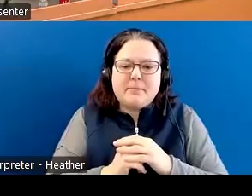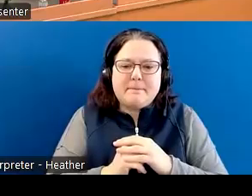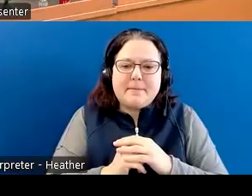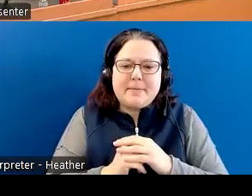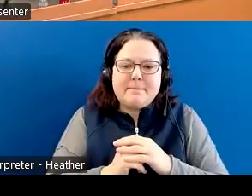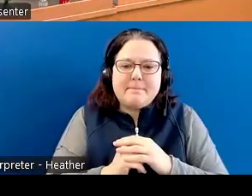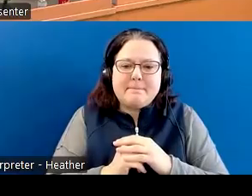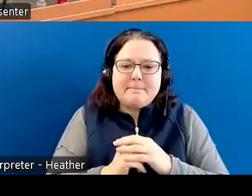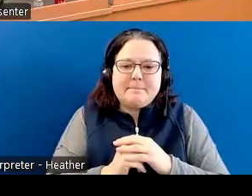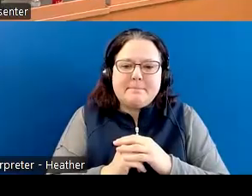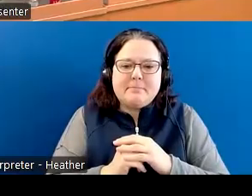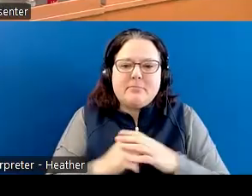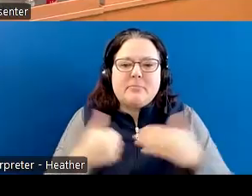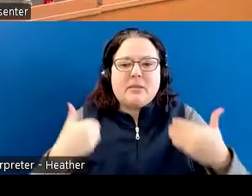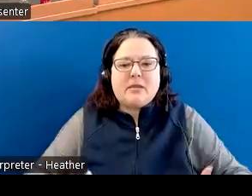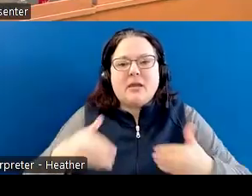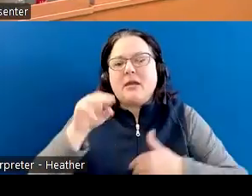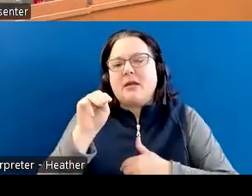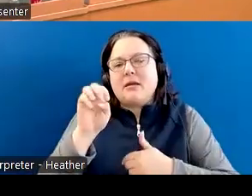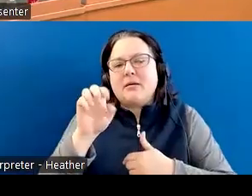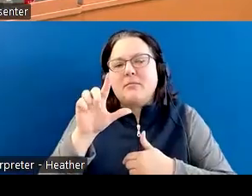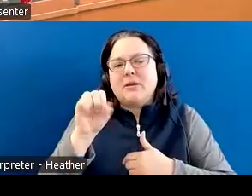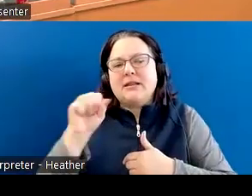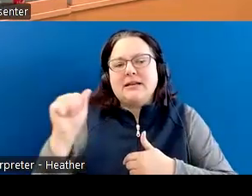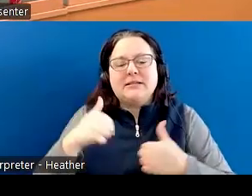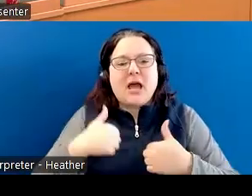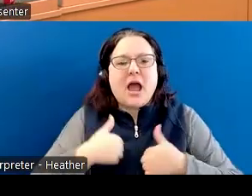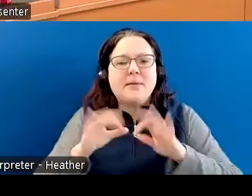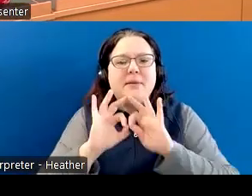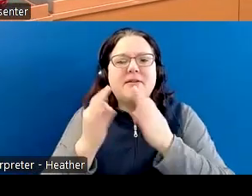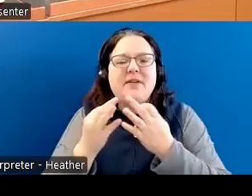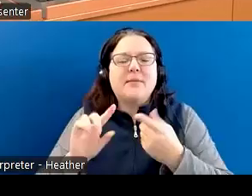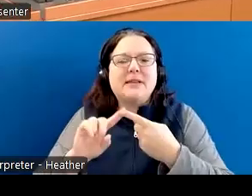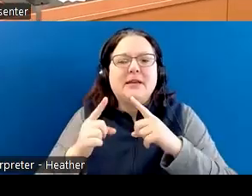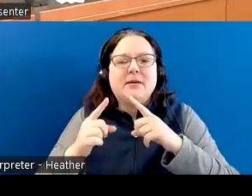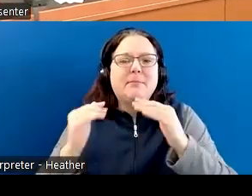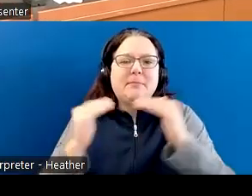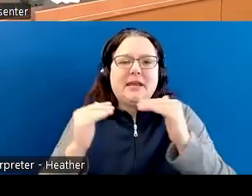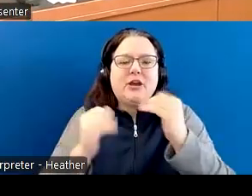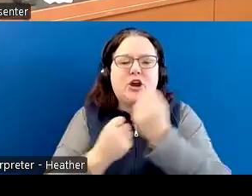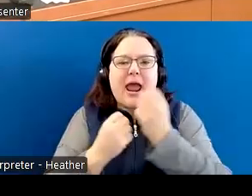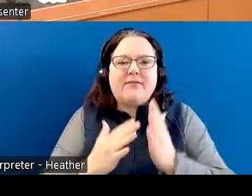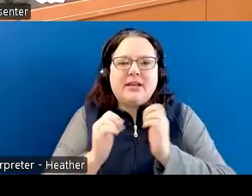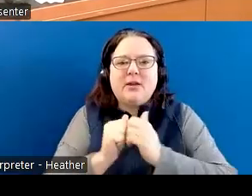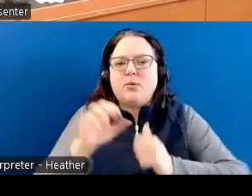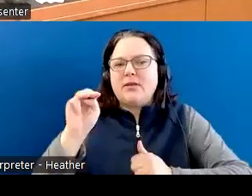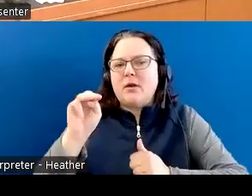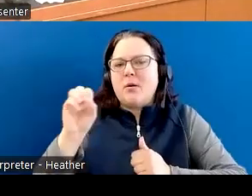Um I'm Melissa Charales. I'm a family peer advocate with Mobile Crisis. Um I would say that